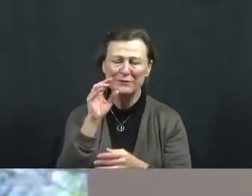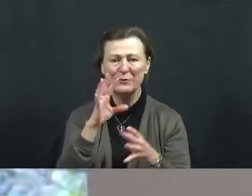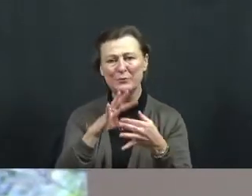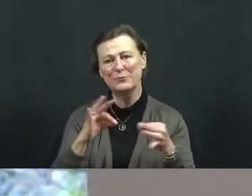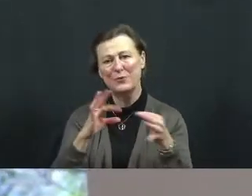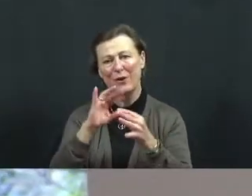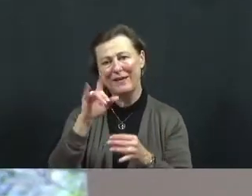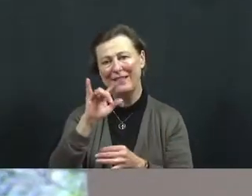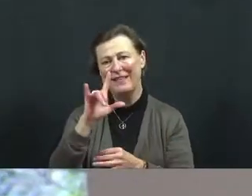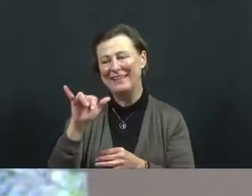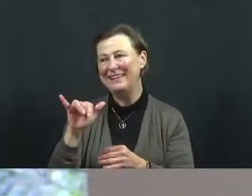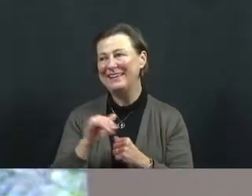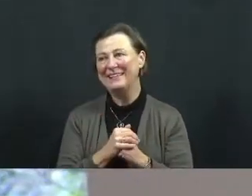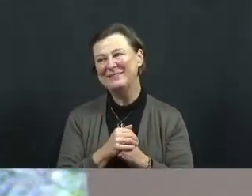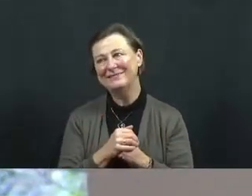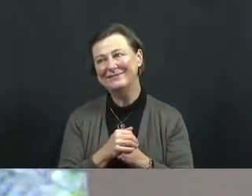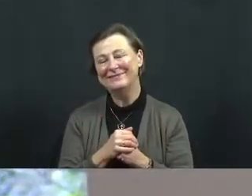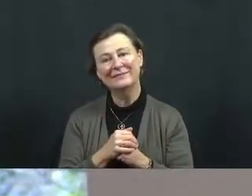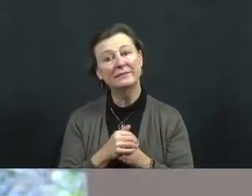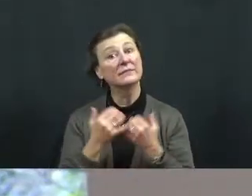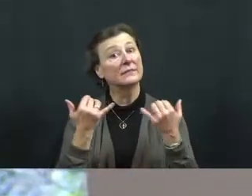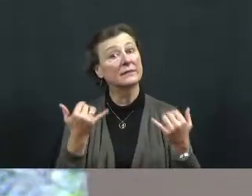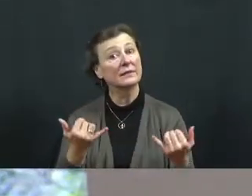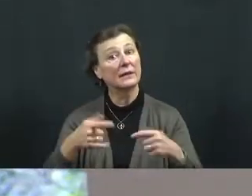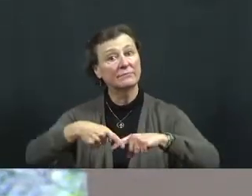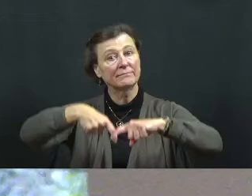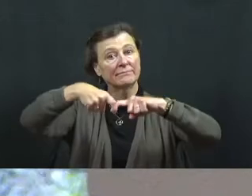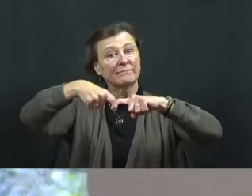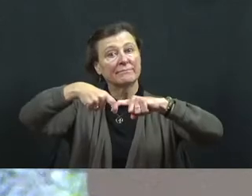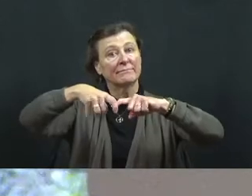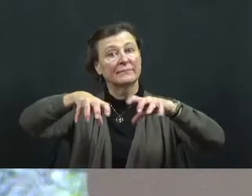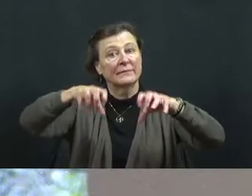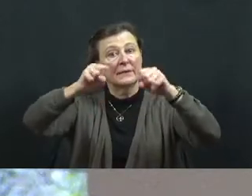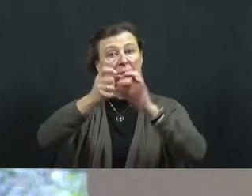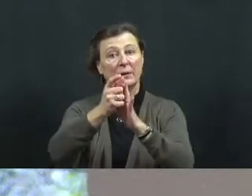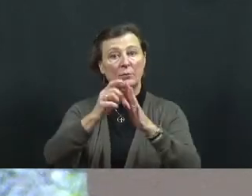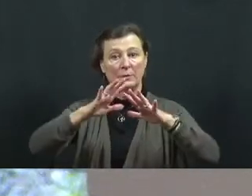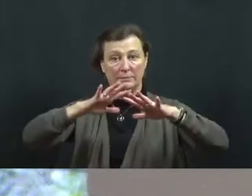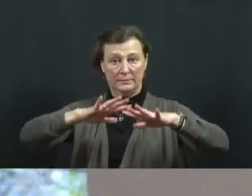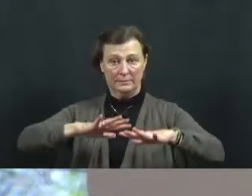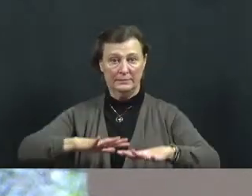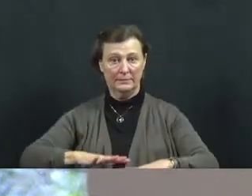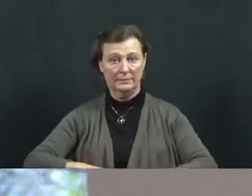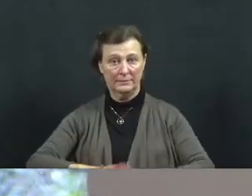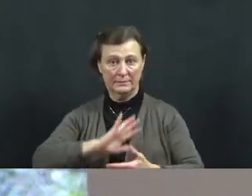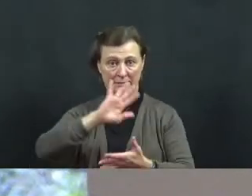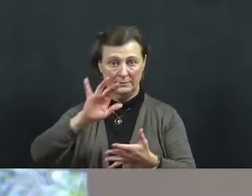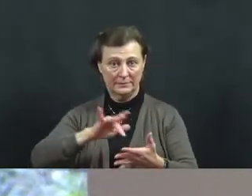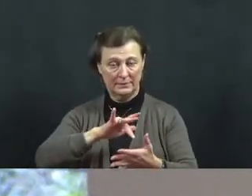Let's take a moment to center yourself where you are.